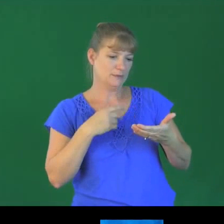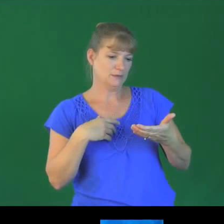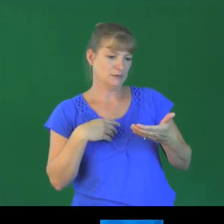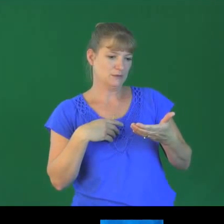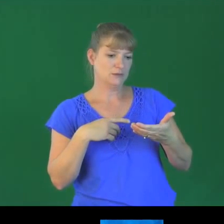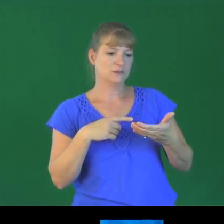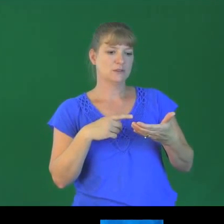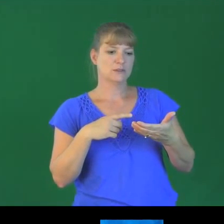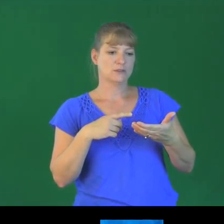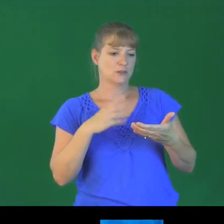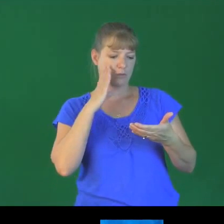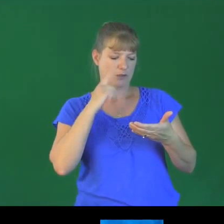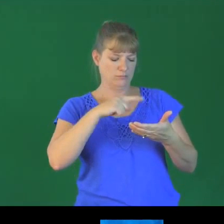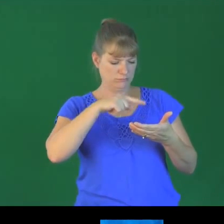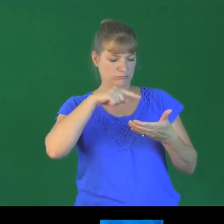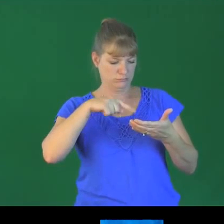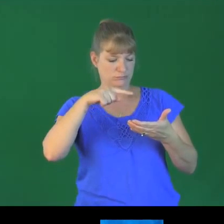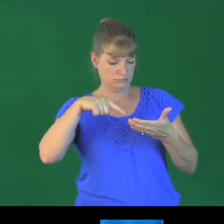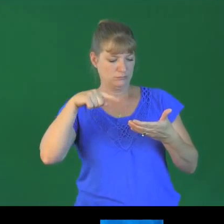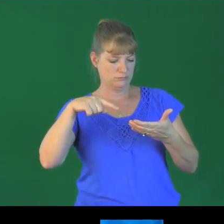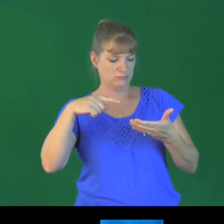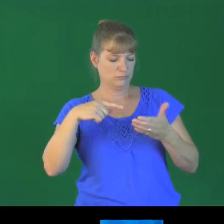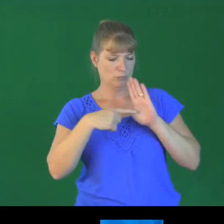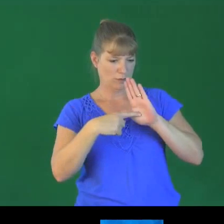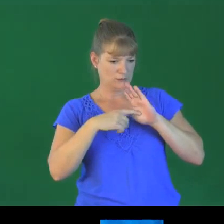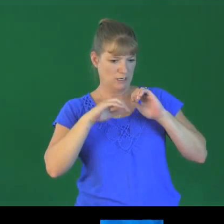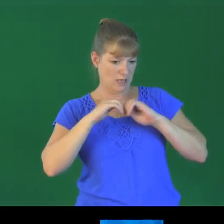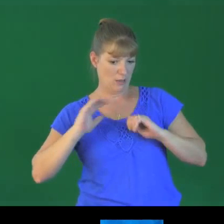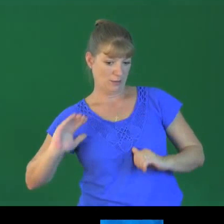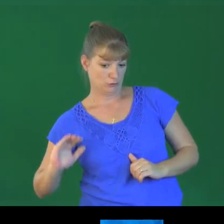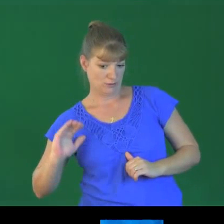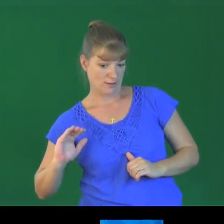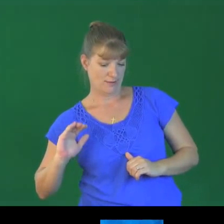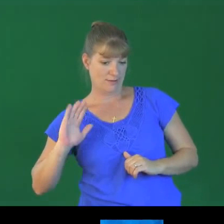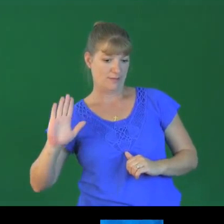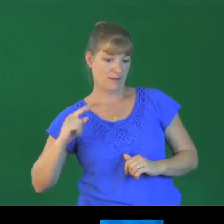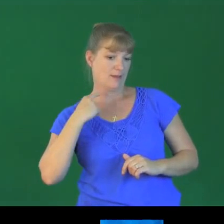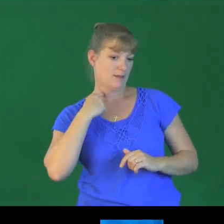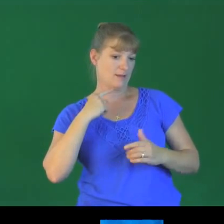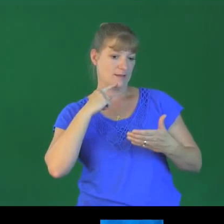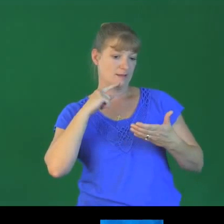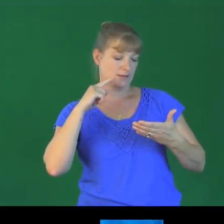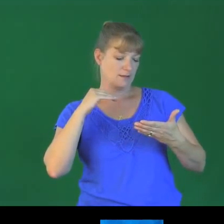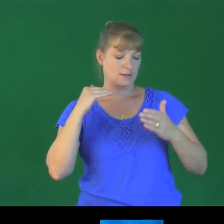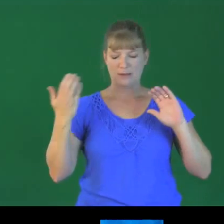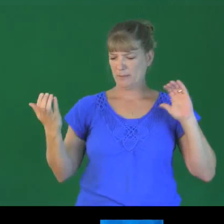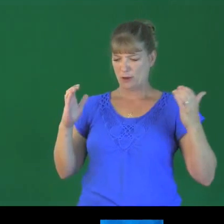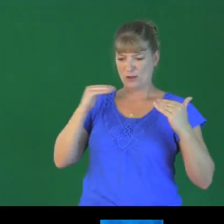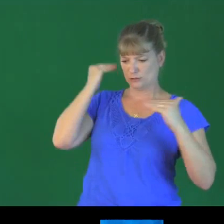the graphic representation of how the child said it compared to how the adult said it.